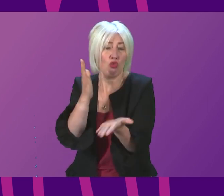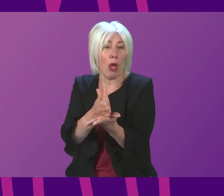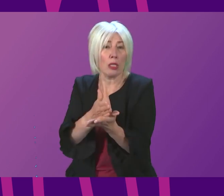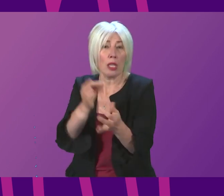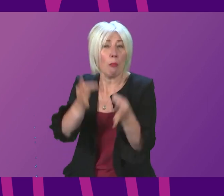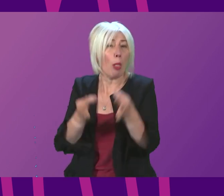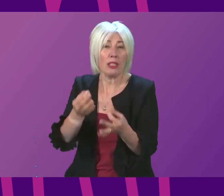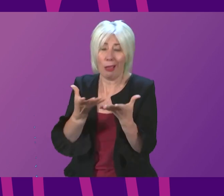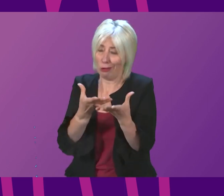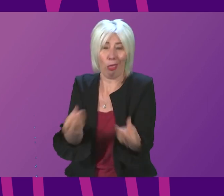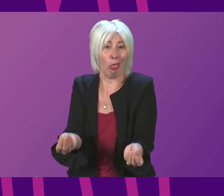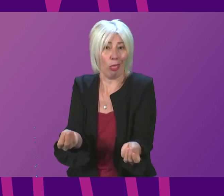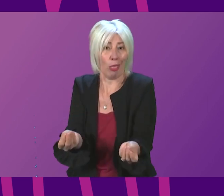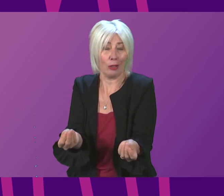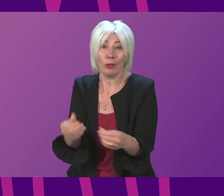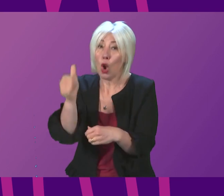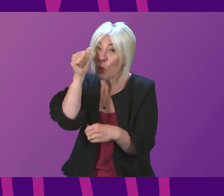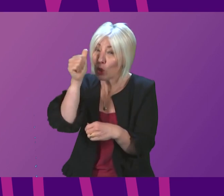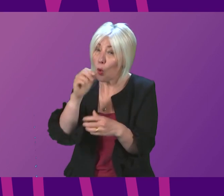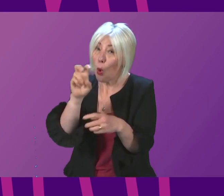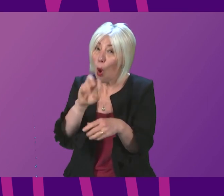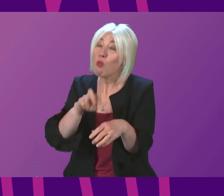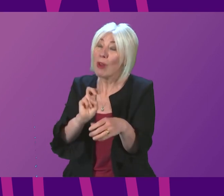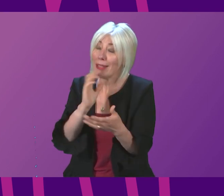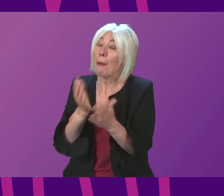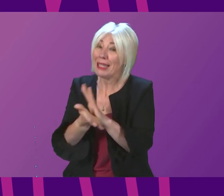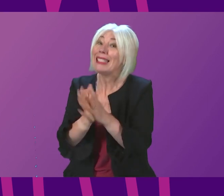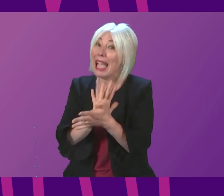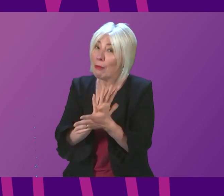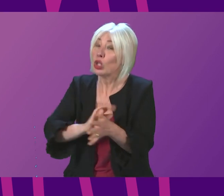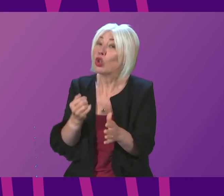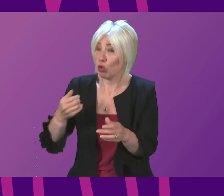As the First Minister has said, we know that Brexit is already damaging Scottish businesses.